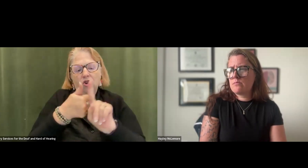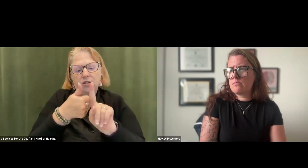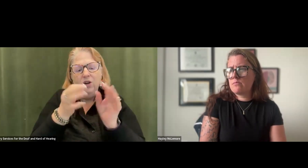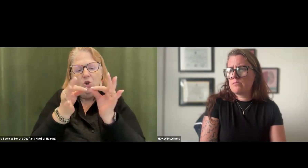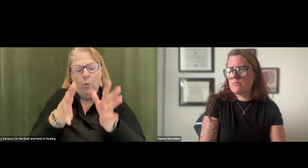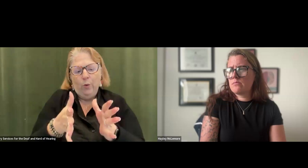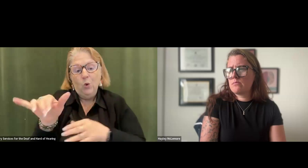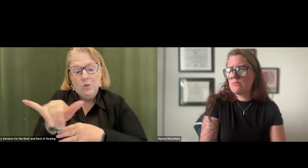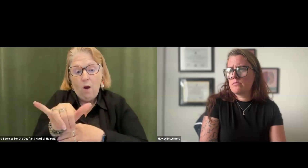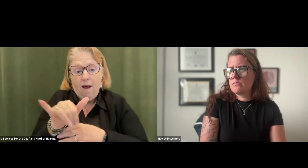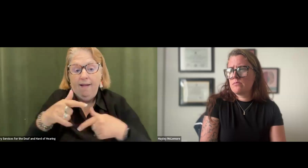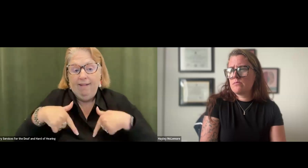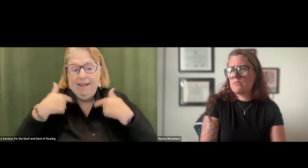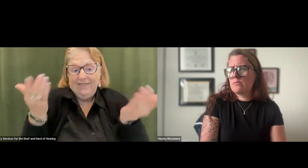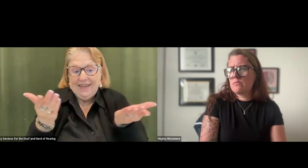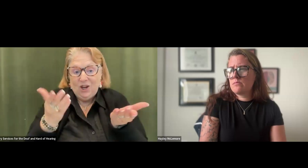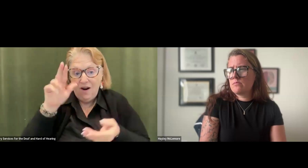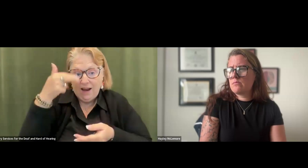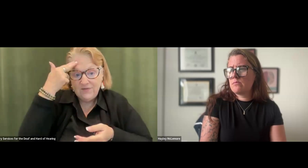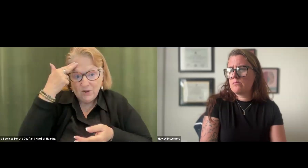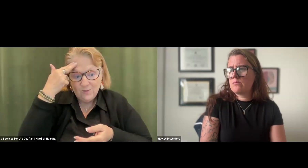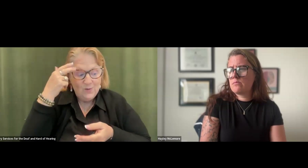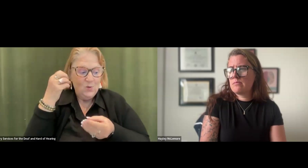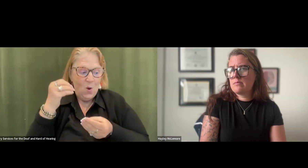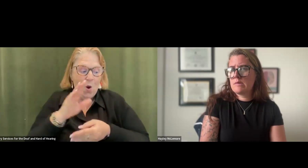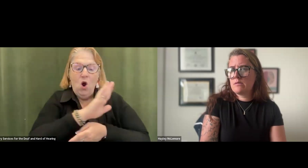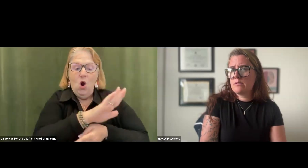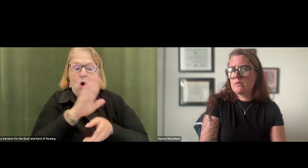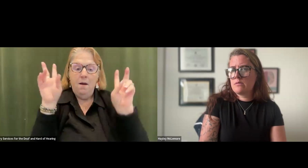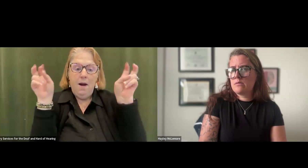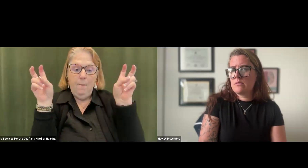And she also herself is a certified sign language interpreter here in Nashville.